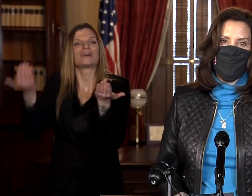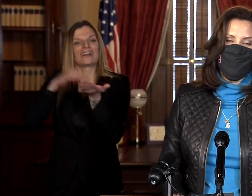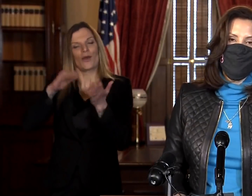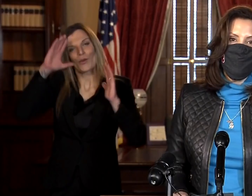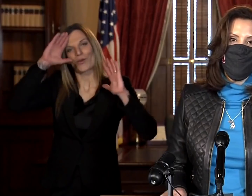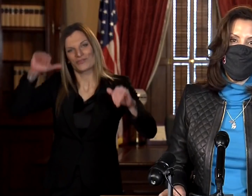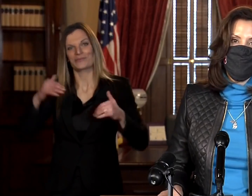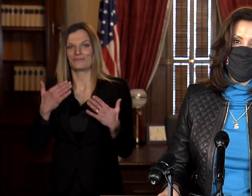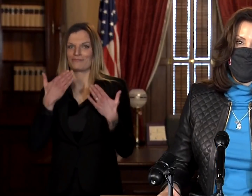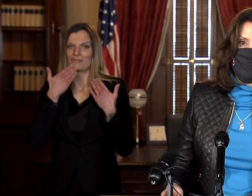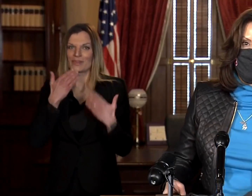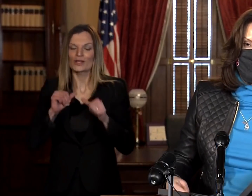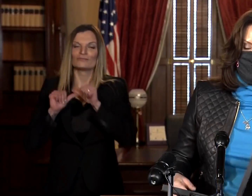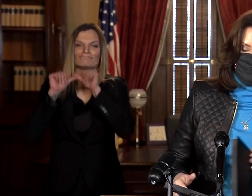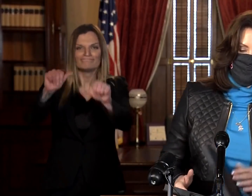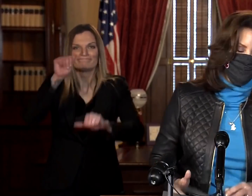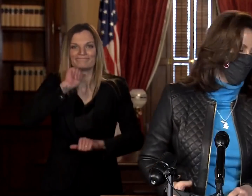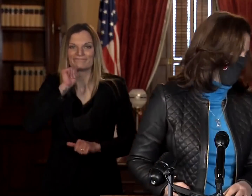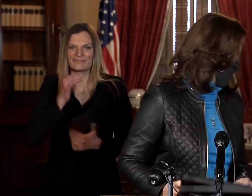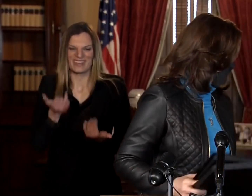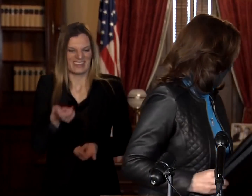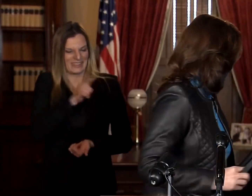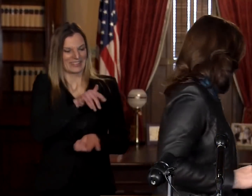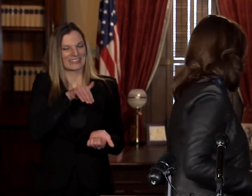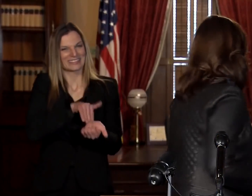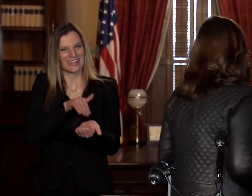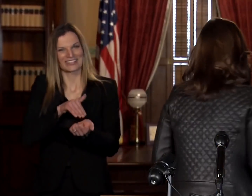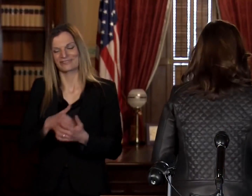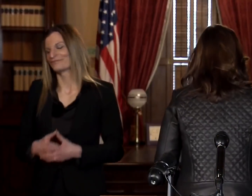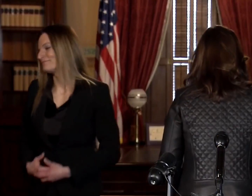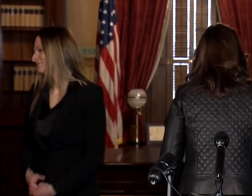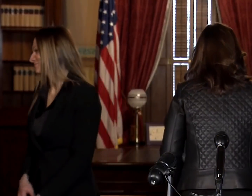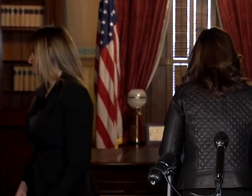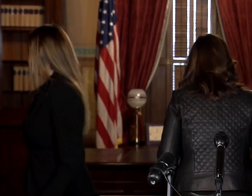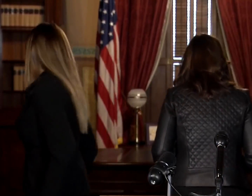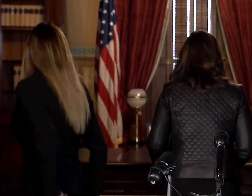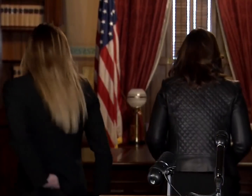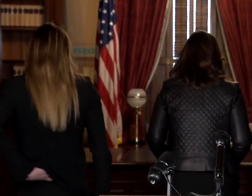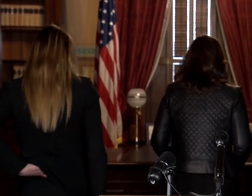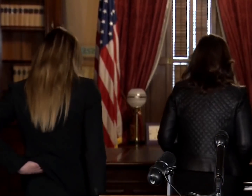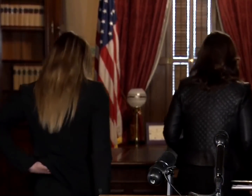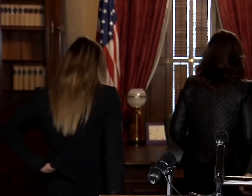of it and celebrate like we normally would. normally would. Thank you for doing your part Thank you for doing your part and with that, I’ll hand it over